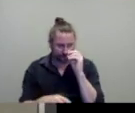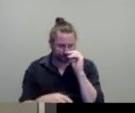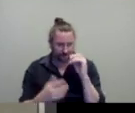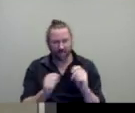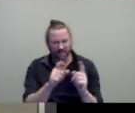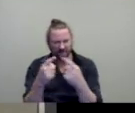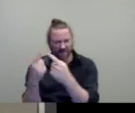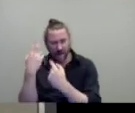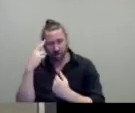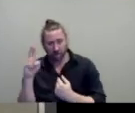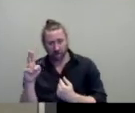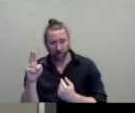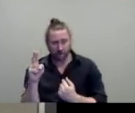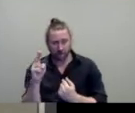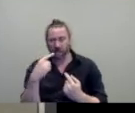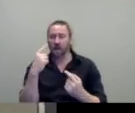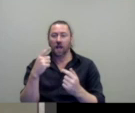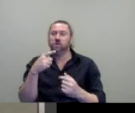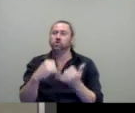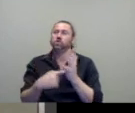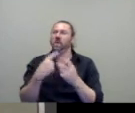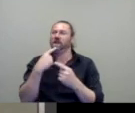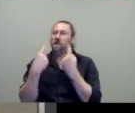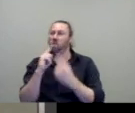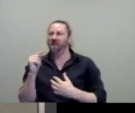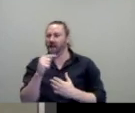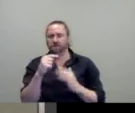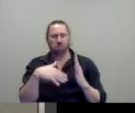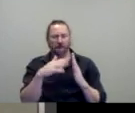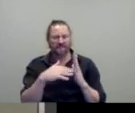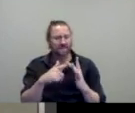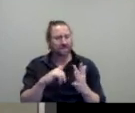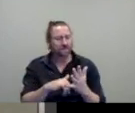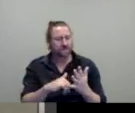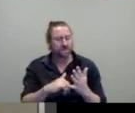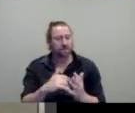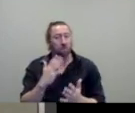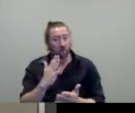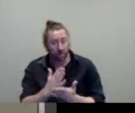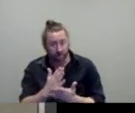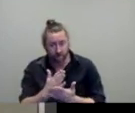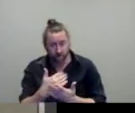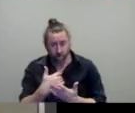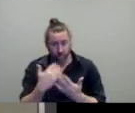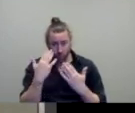multiple descriptions descriptors reveals that we don't actually know what's happening